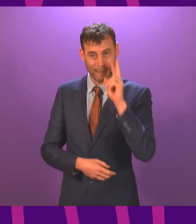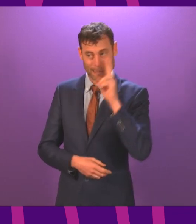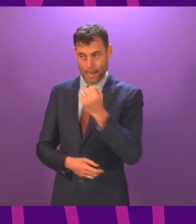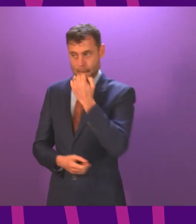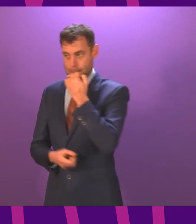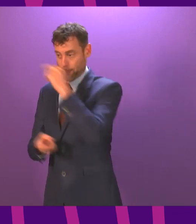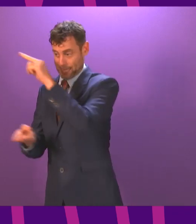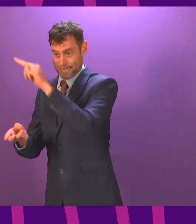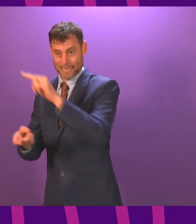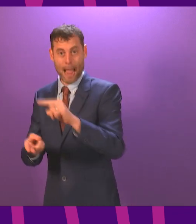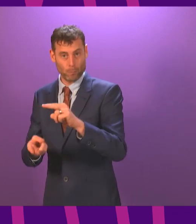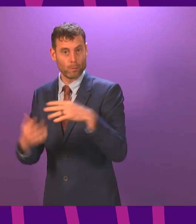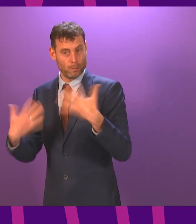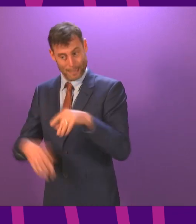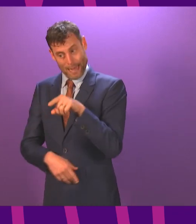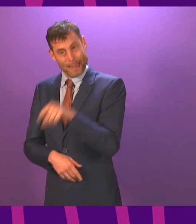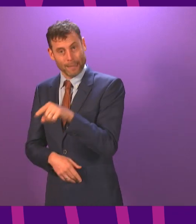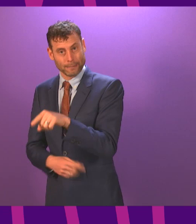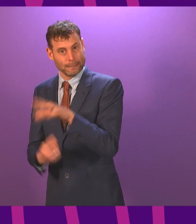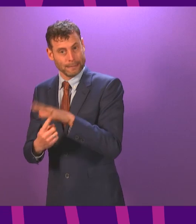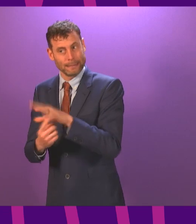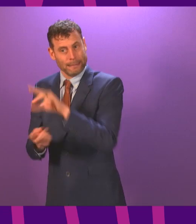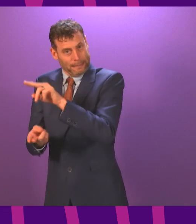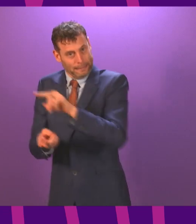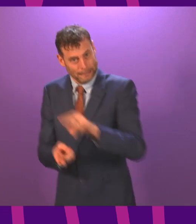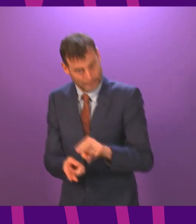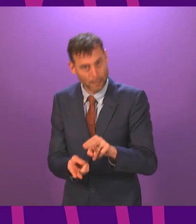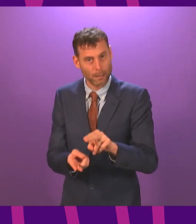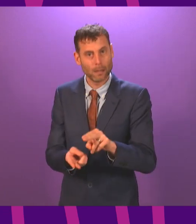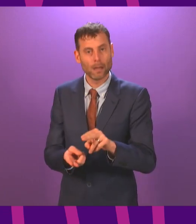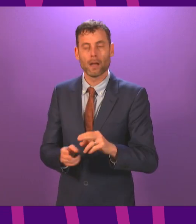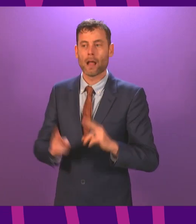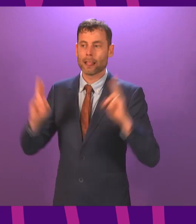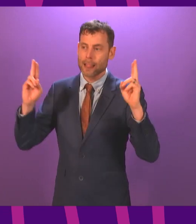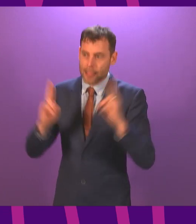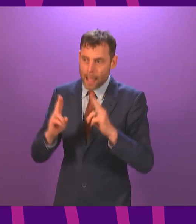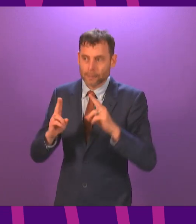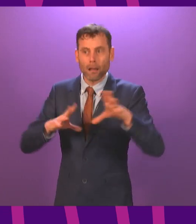that everyone is making are making a difference. They are getting case numbers down, reducing